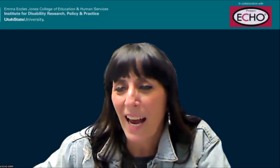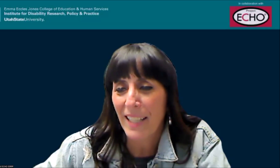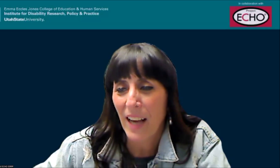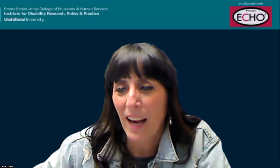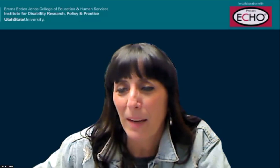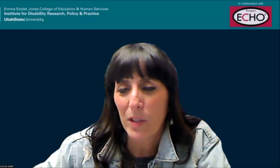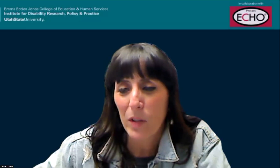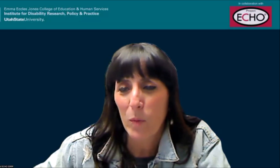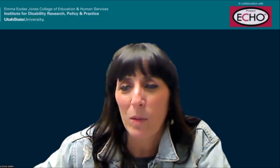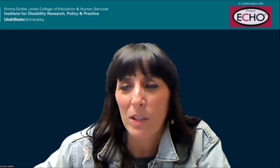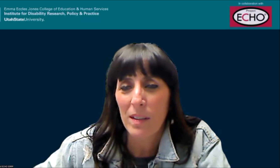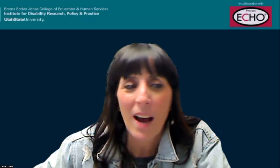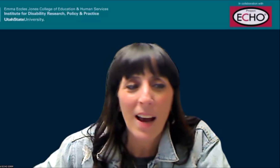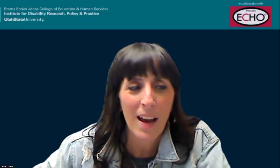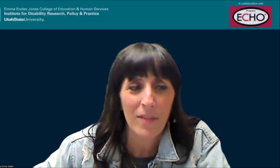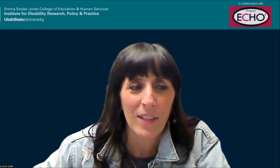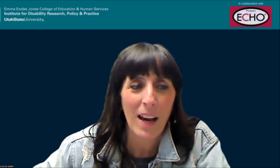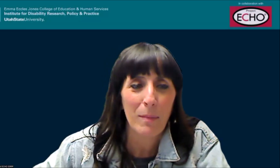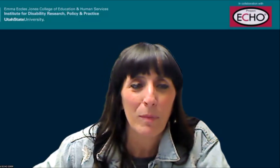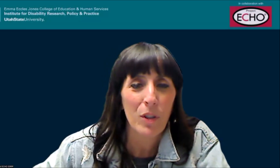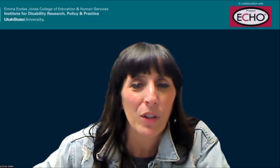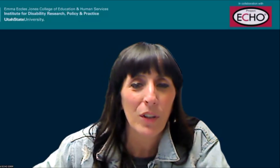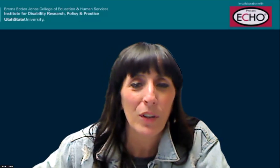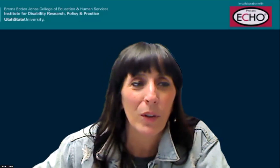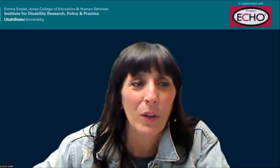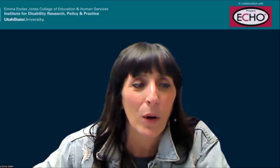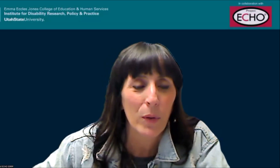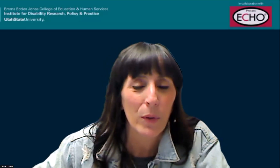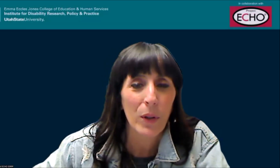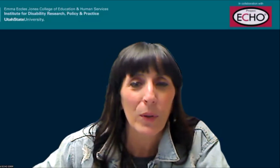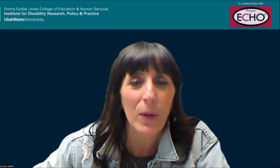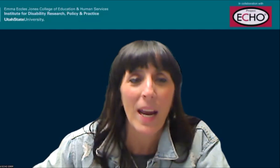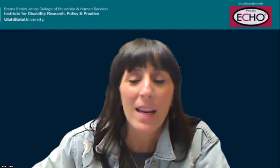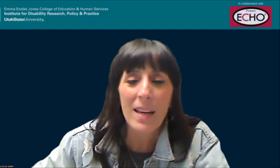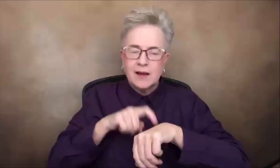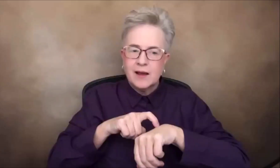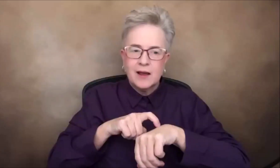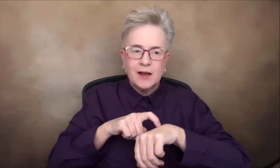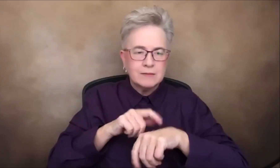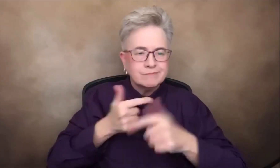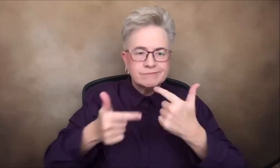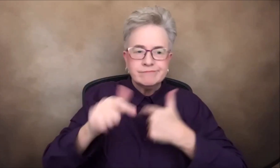at times, so we will not have time to go through any of the